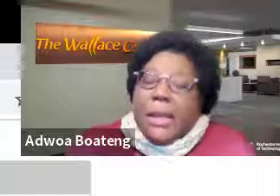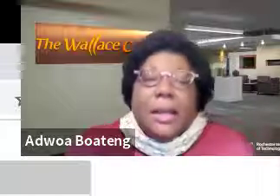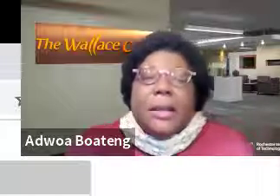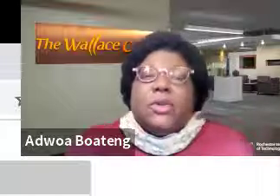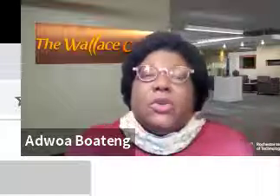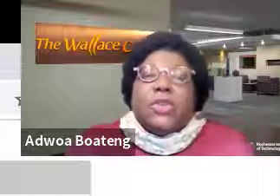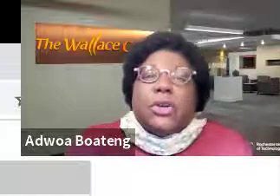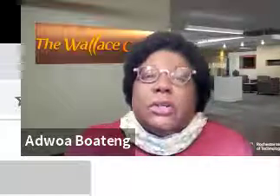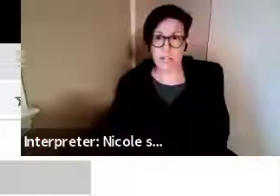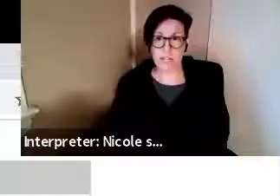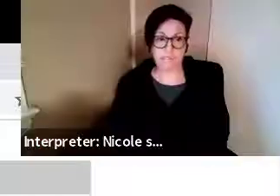Nicole she/her: You showed that correct